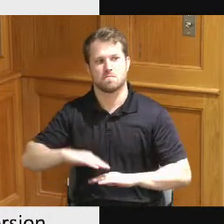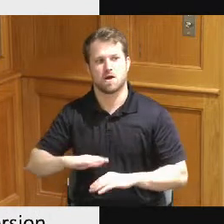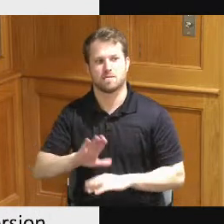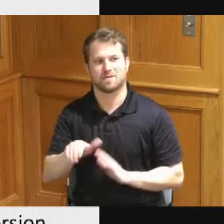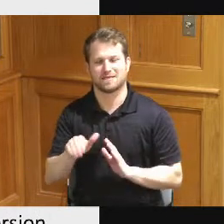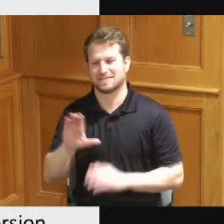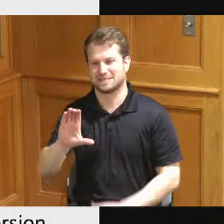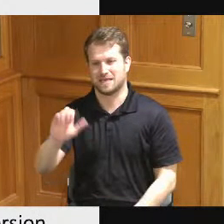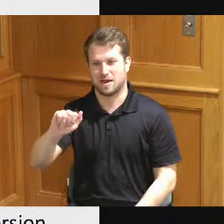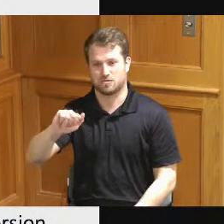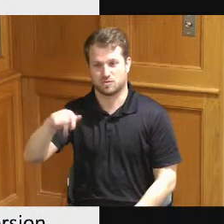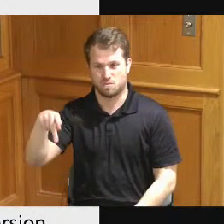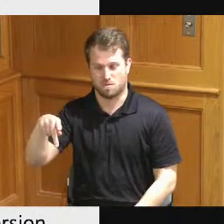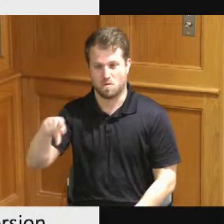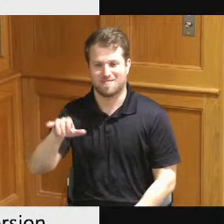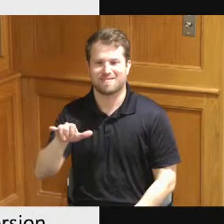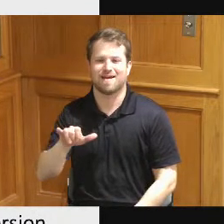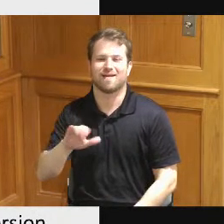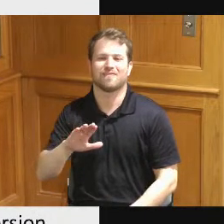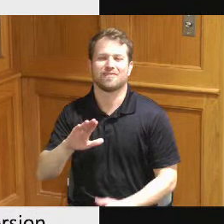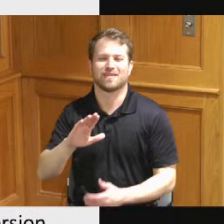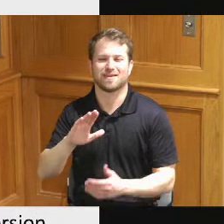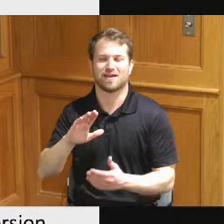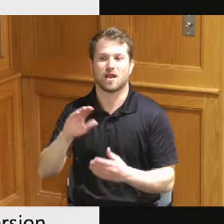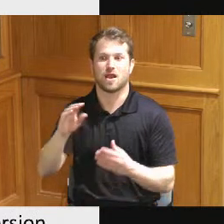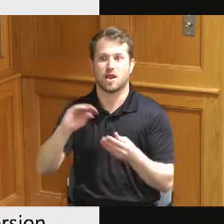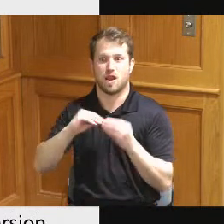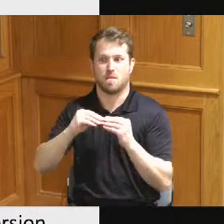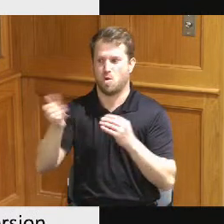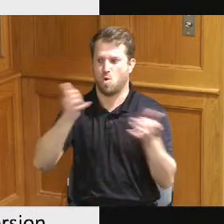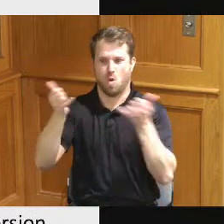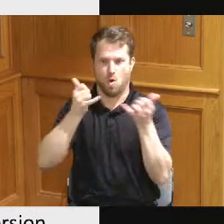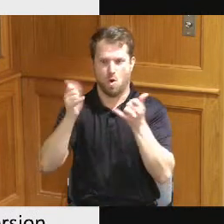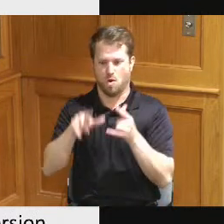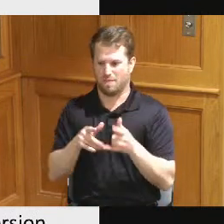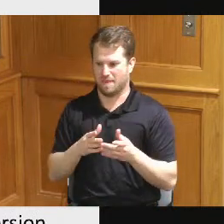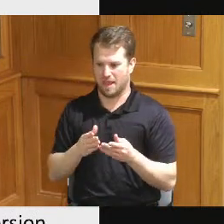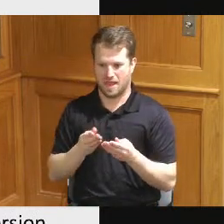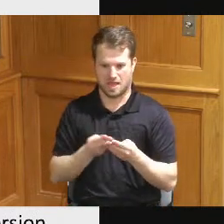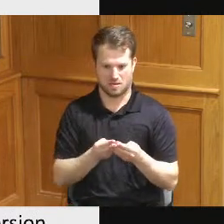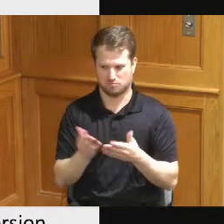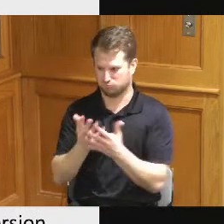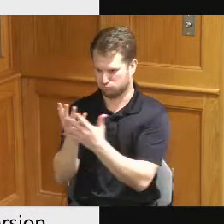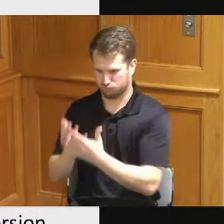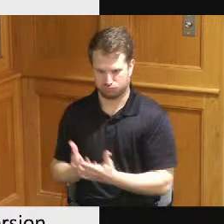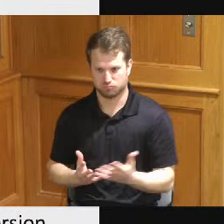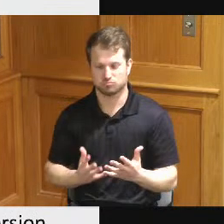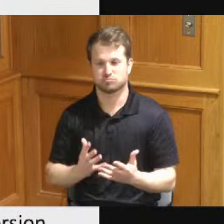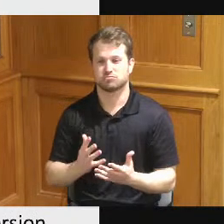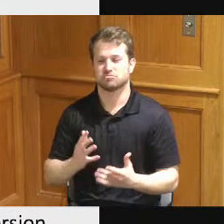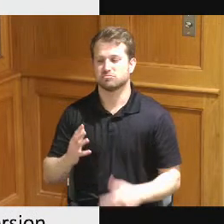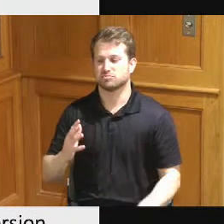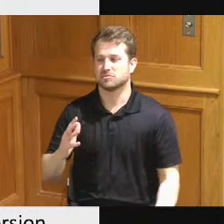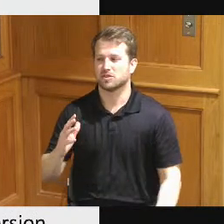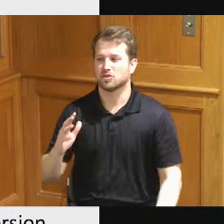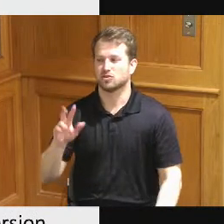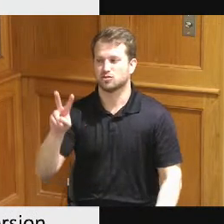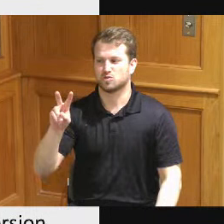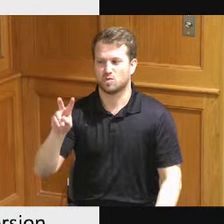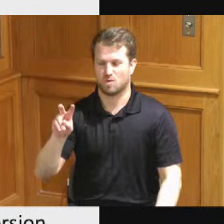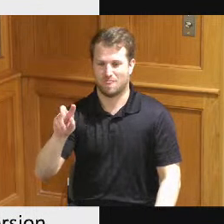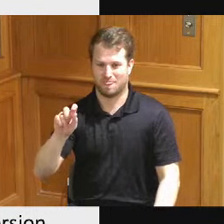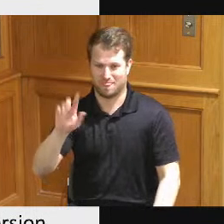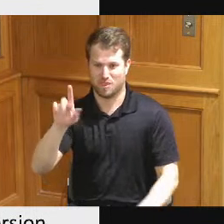centralized shelter helpline we had over 2100 families call Cap last year regarding shelter